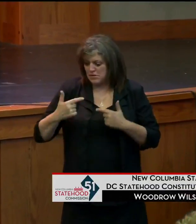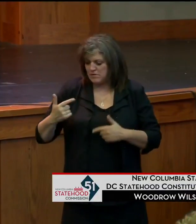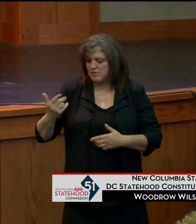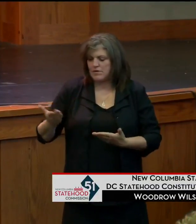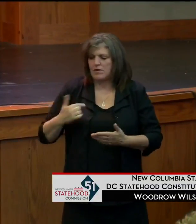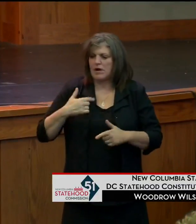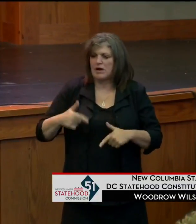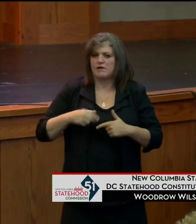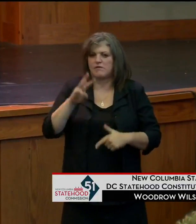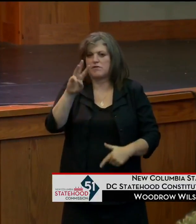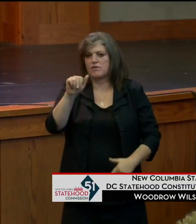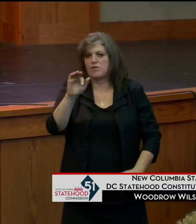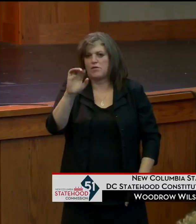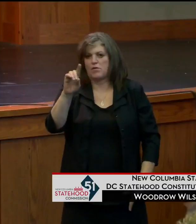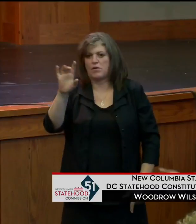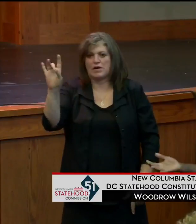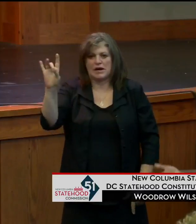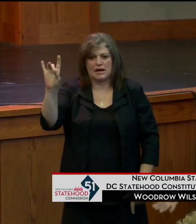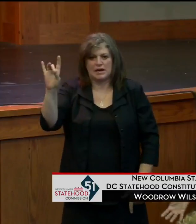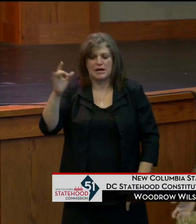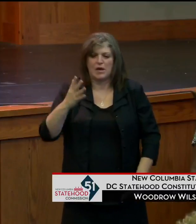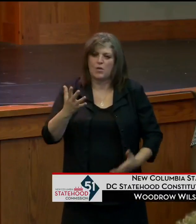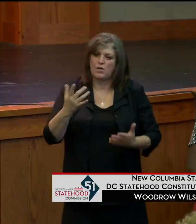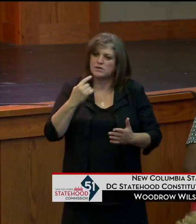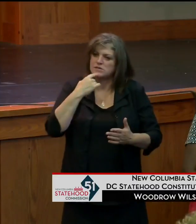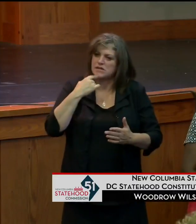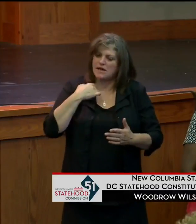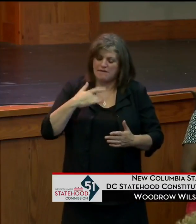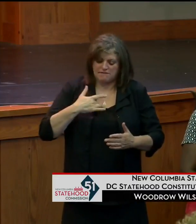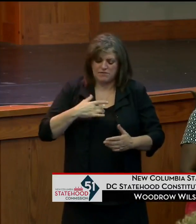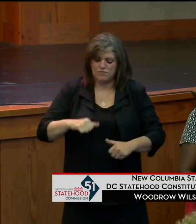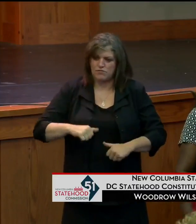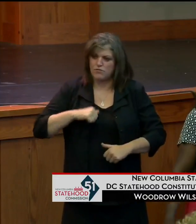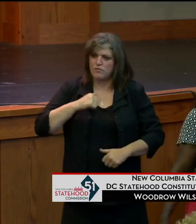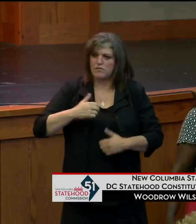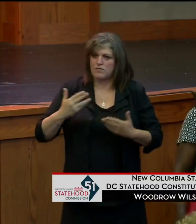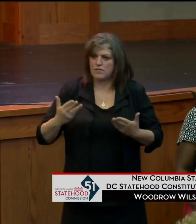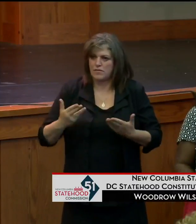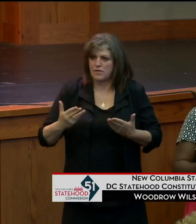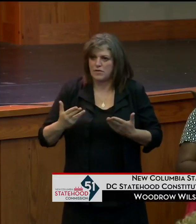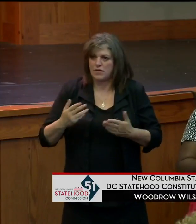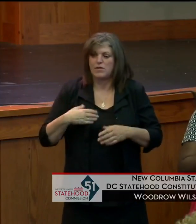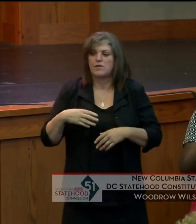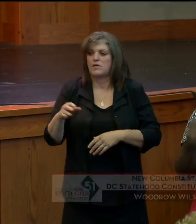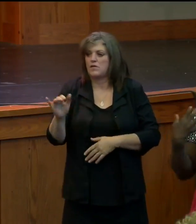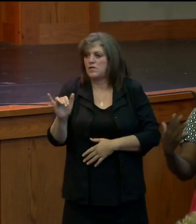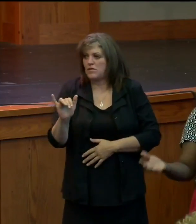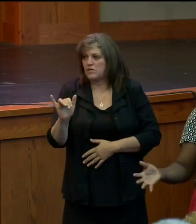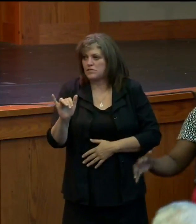I JUST WANTED TO SAY I'M VERY PROUD TO BE HERE AND ALSO VERY